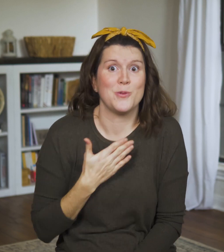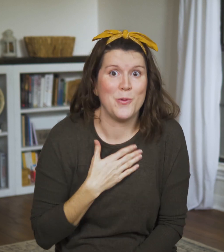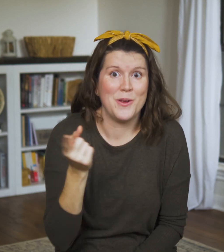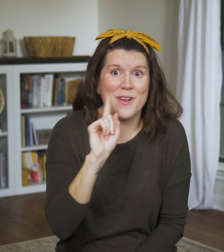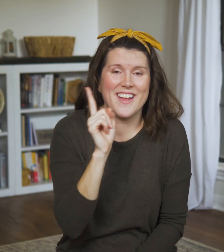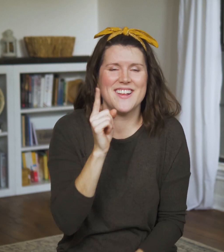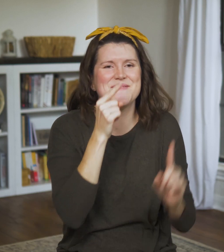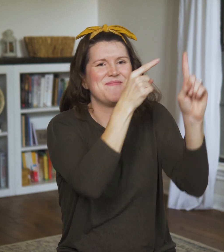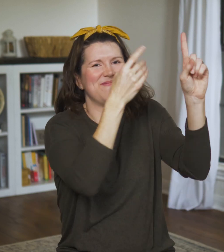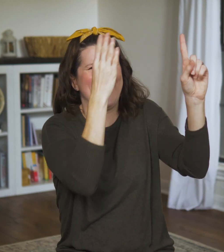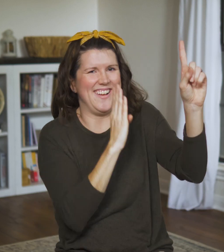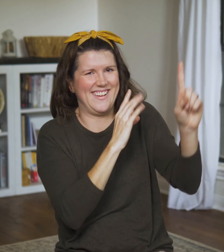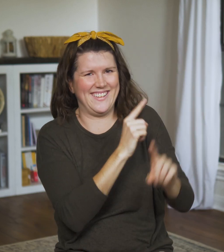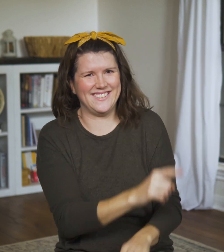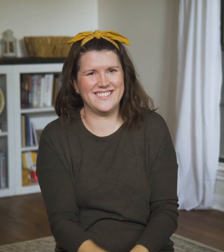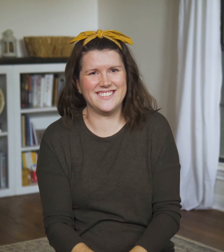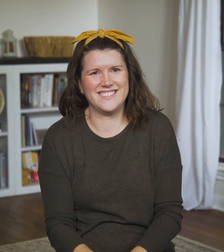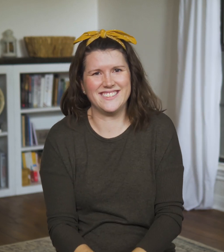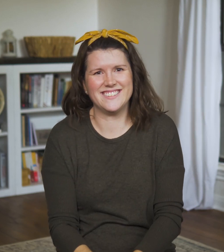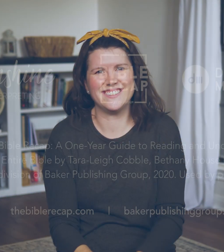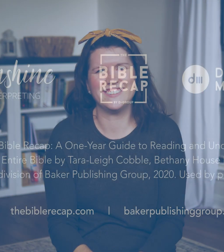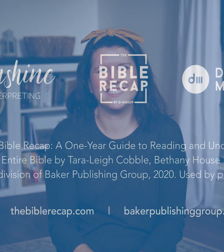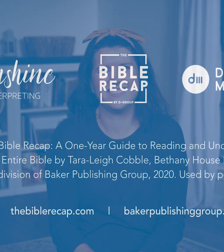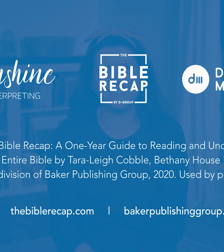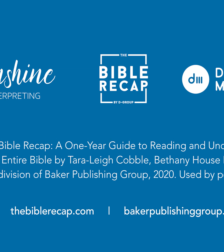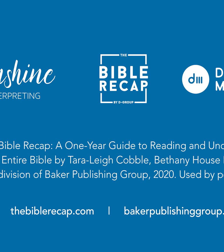for them so they won’t be like sheep without a shepherd.